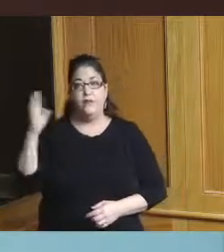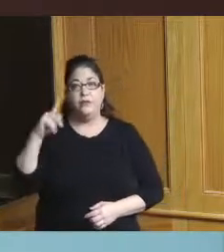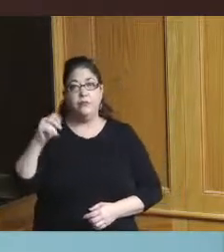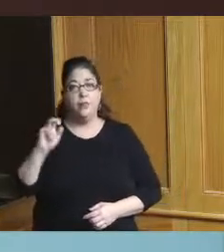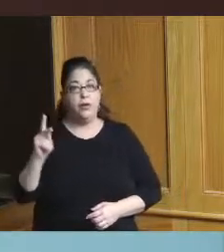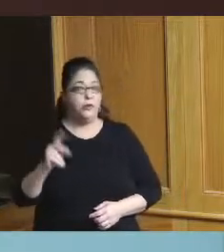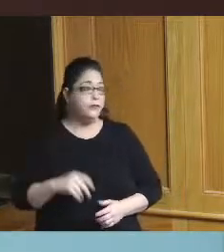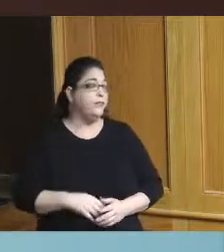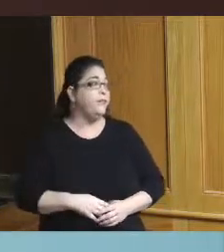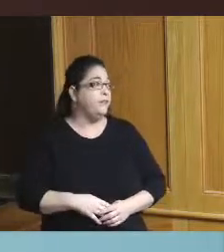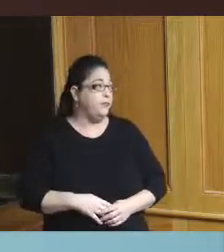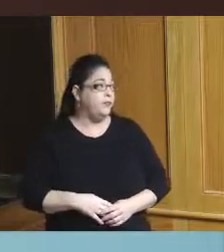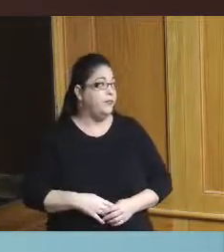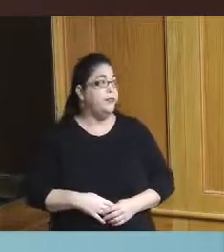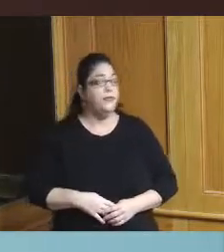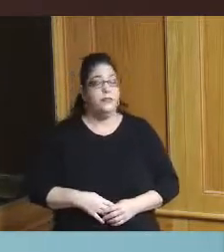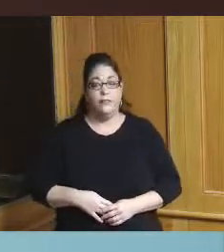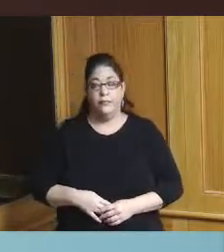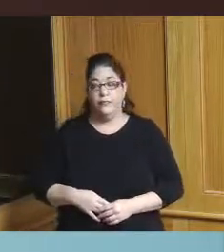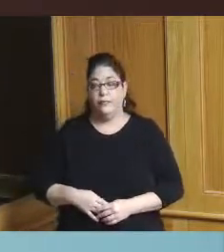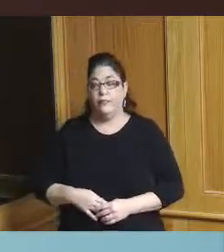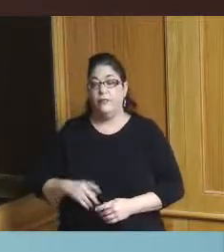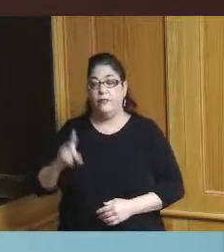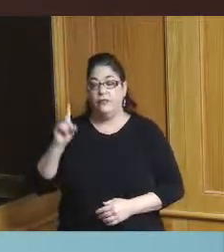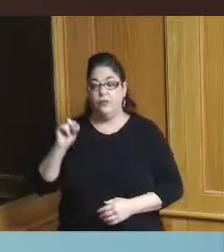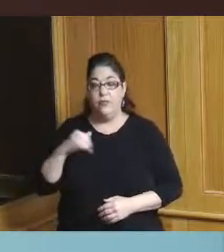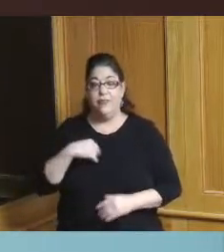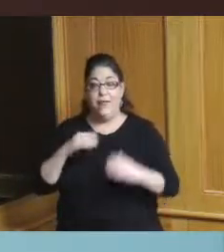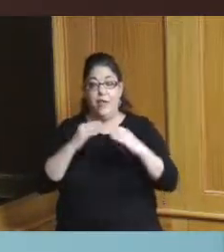and we do the affordable housing RFP these are the actual projects that we do